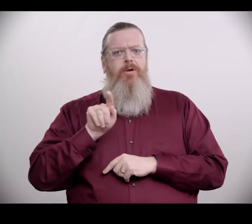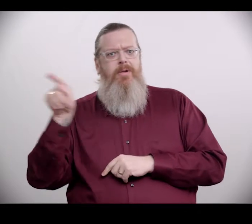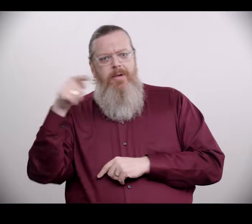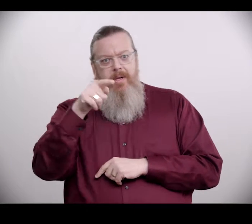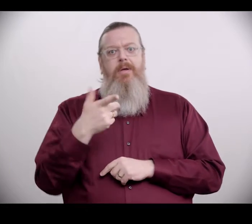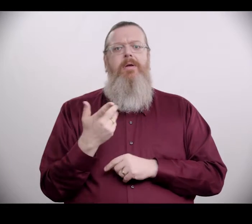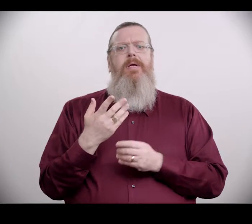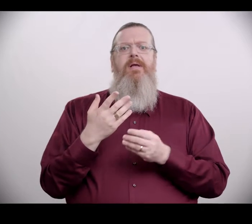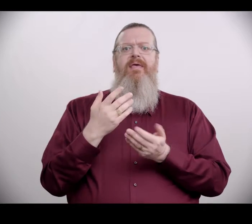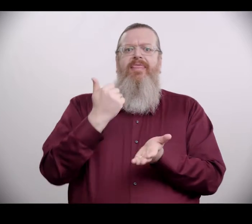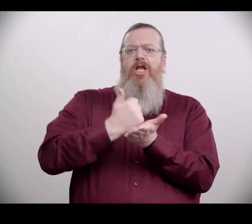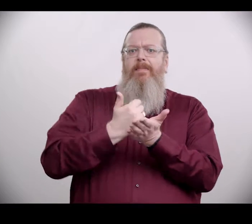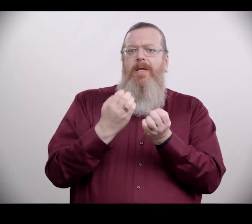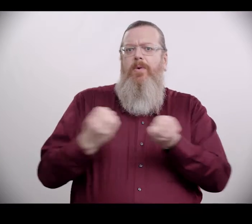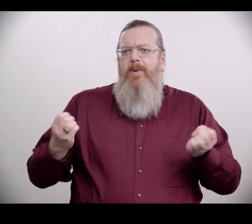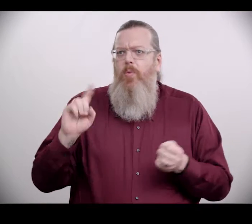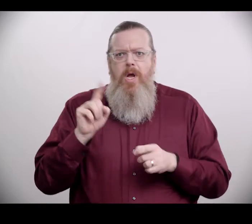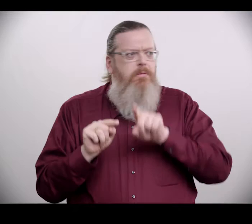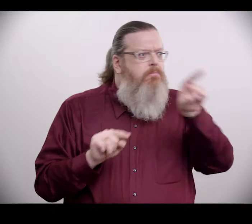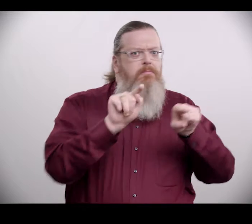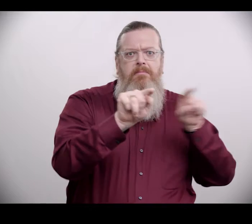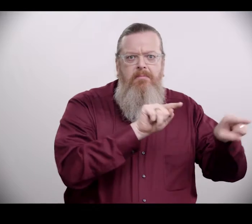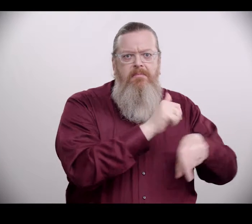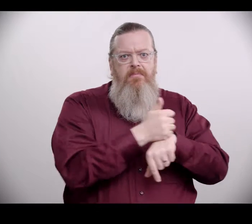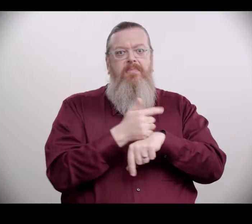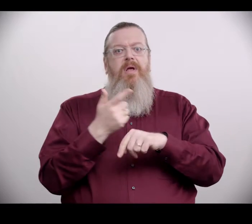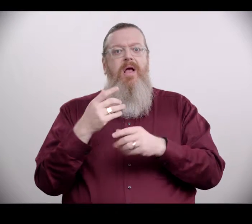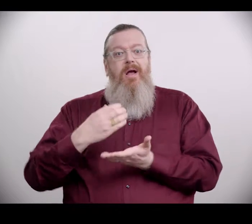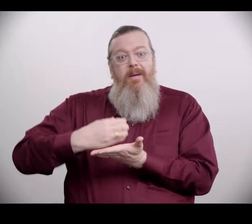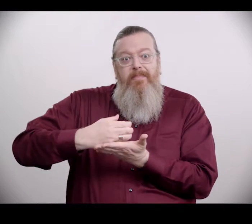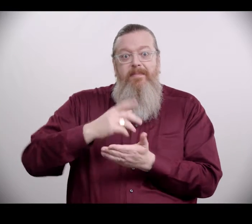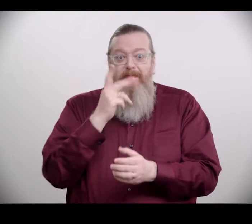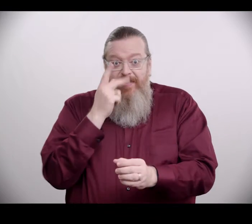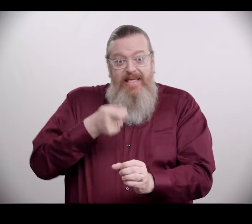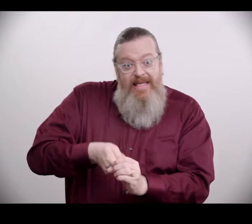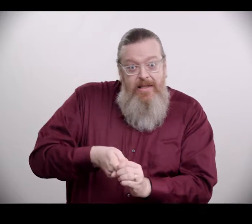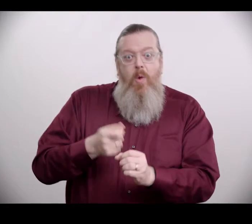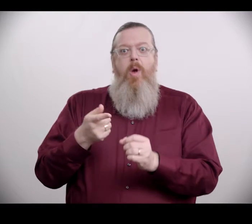therapeutic equipment, specimen cups and delivery windows, etc.